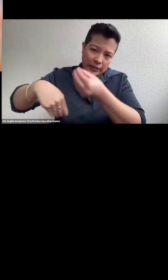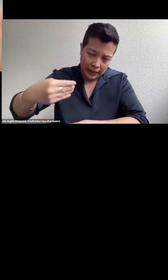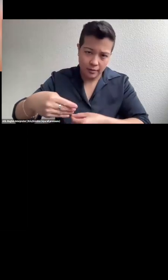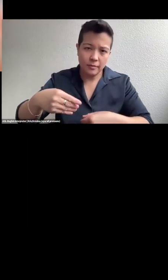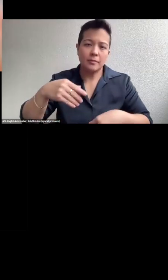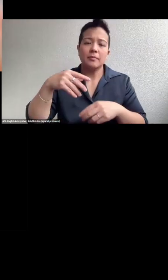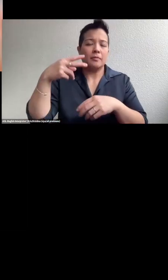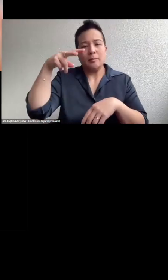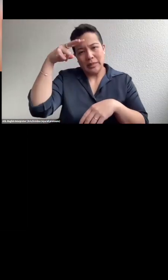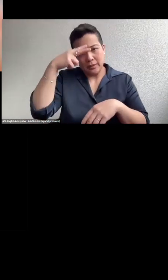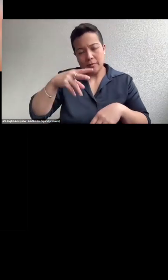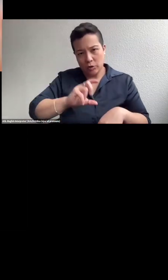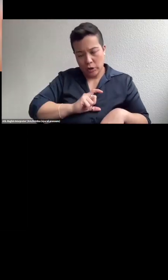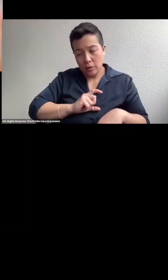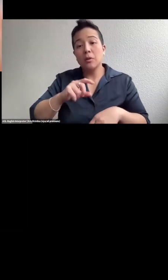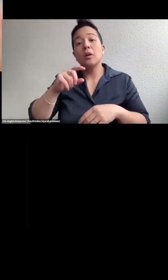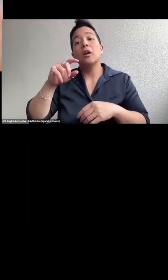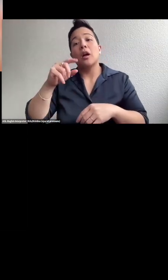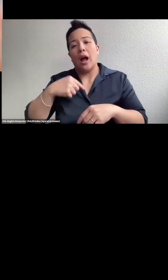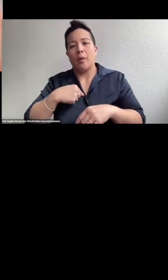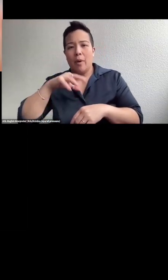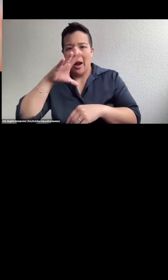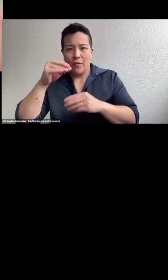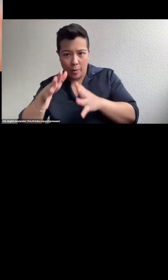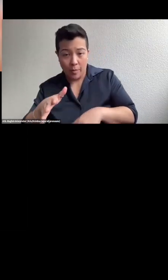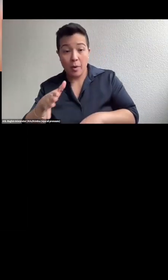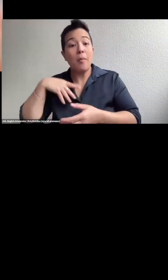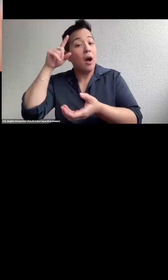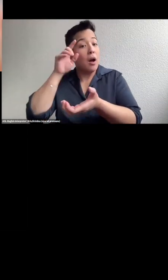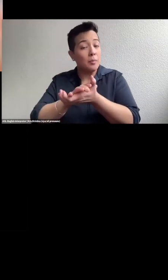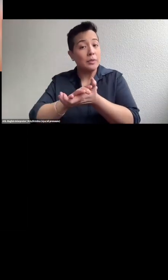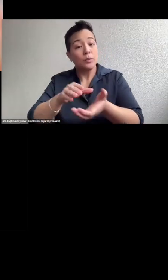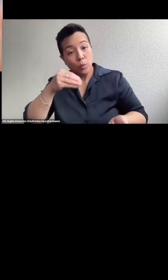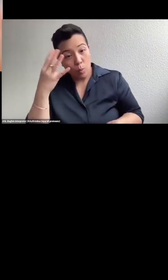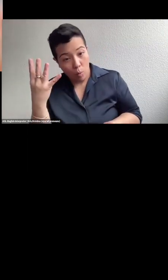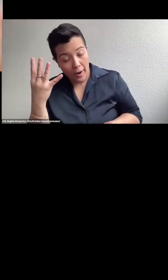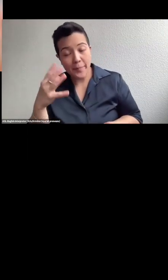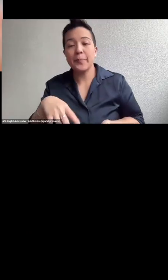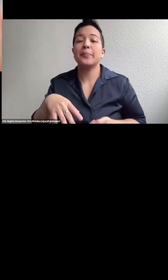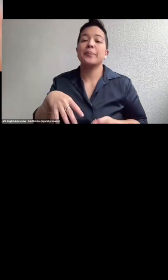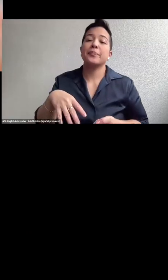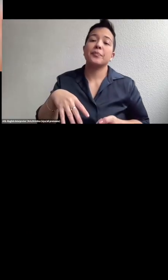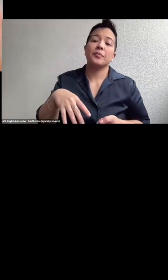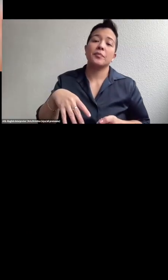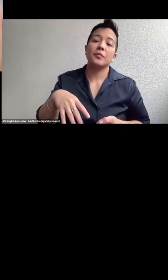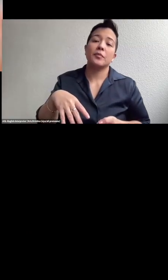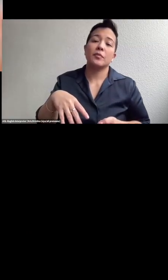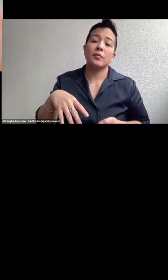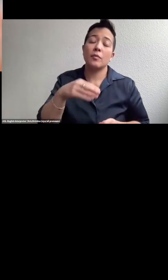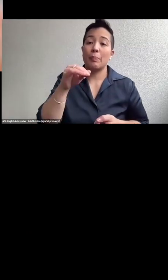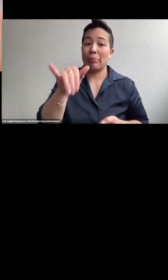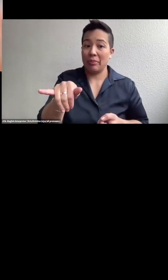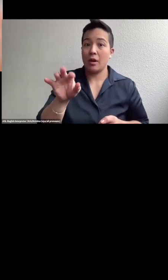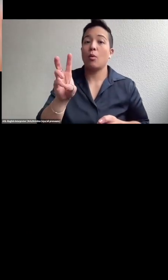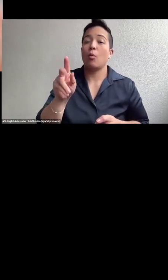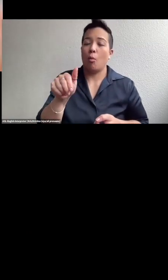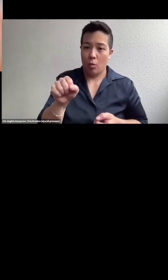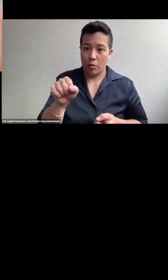and my husband is white, and that was something I